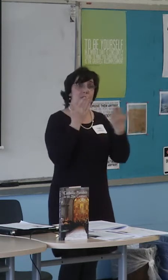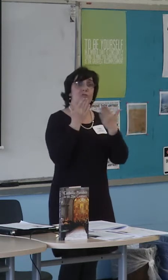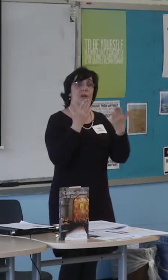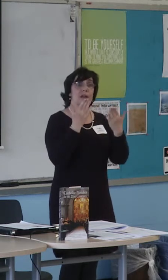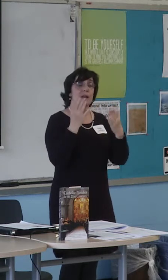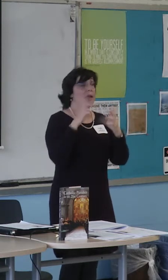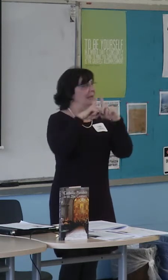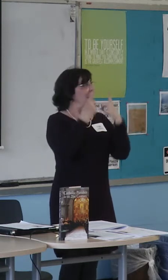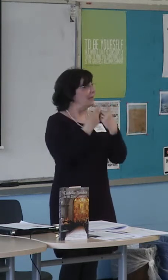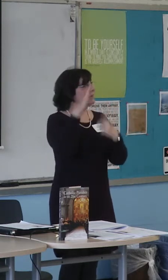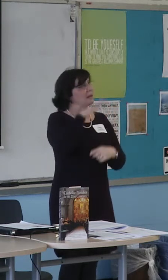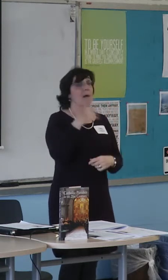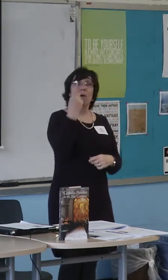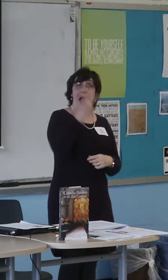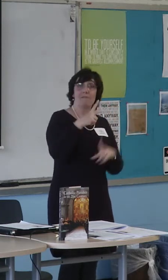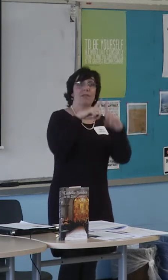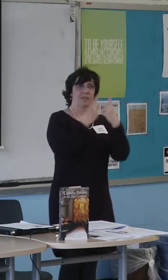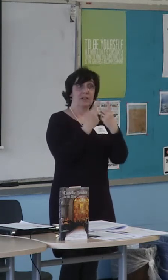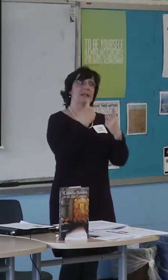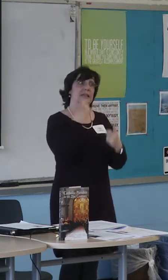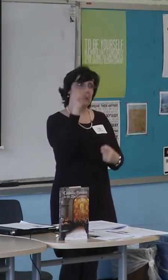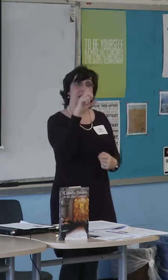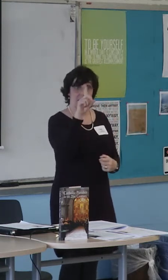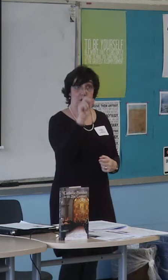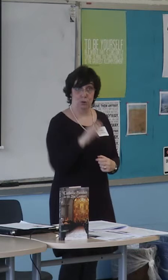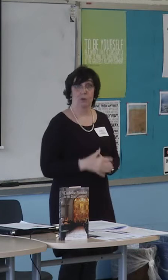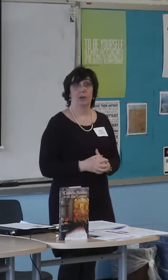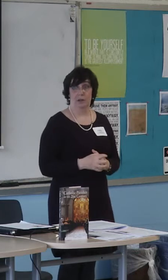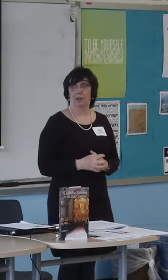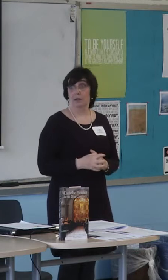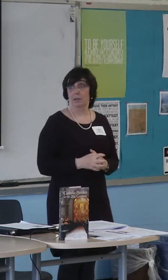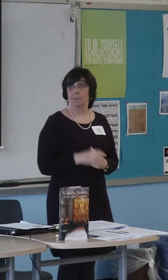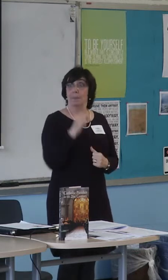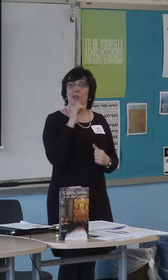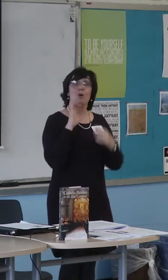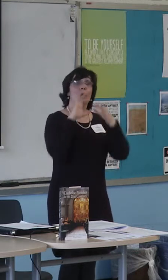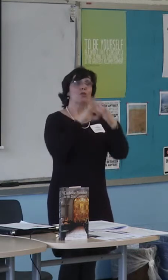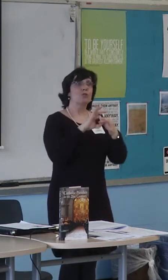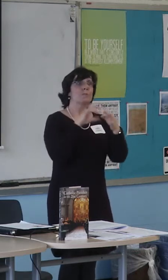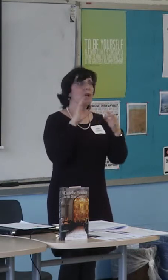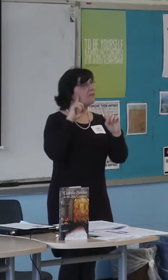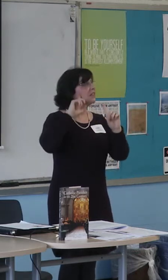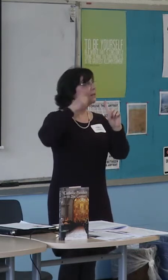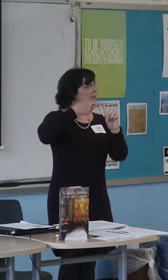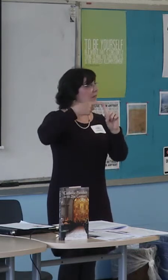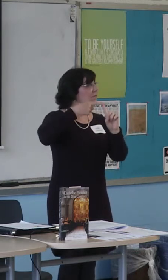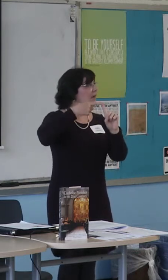about half diocese, say they do. So in terms of this specific, you know, agency